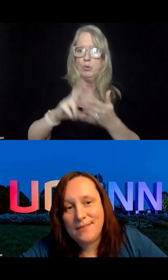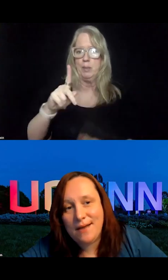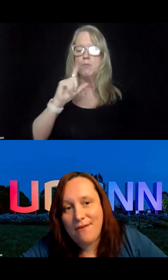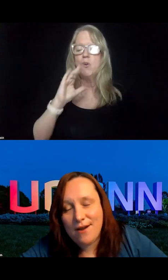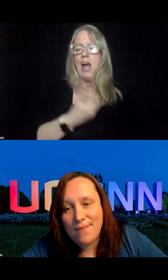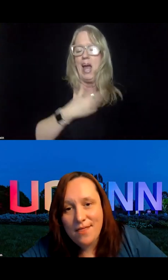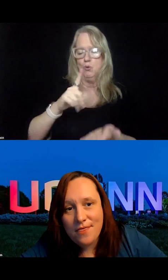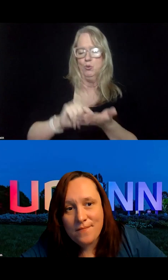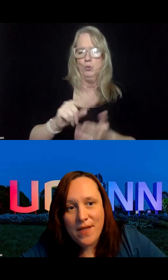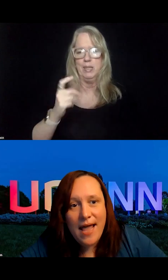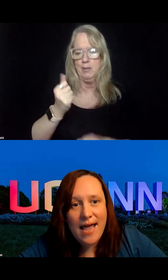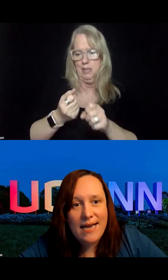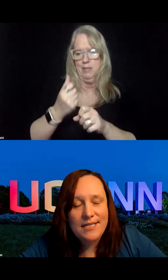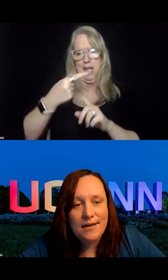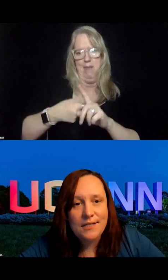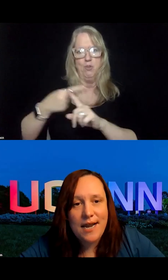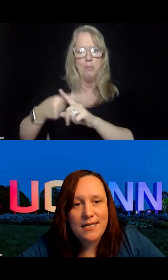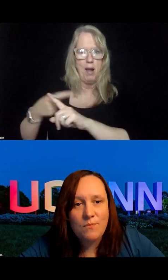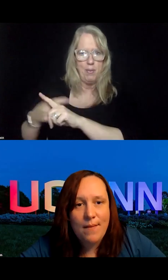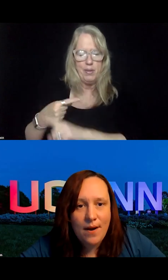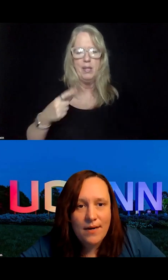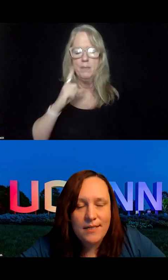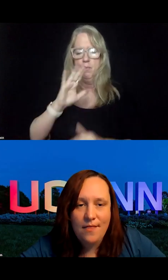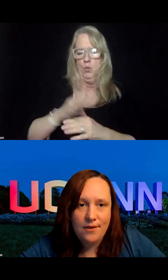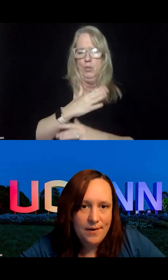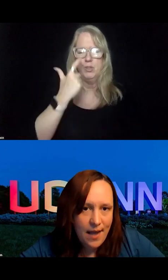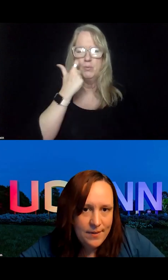THIS COMES OUT EVERY MONTH AND SHARES THE WEBINARS AND LEARNING